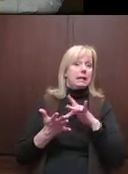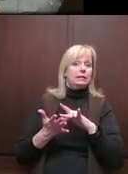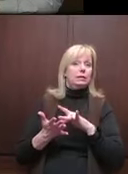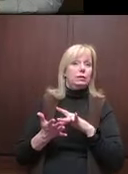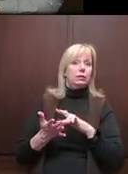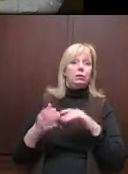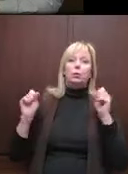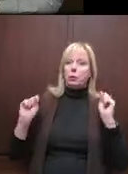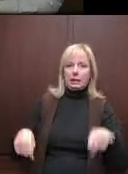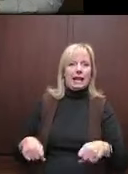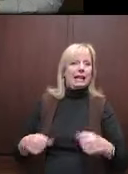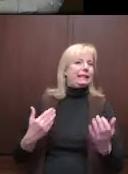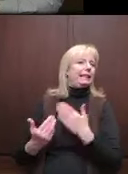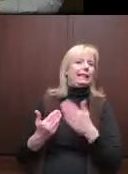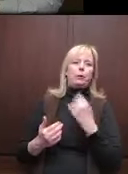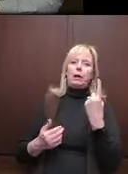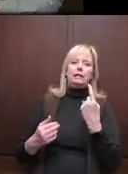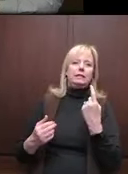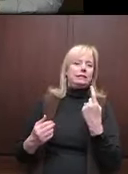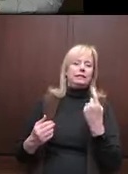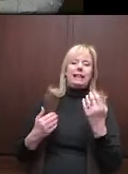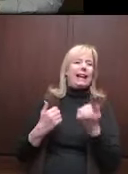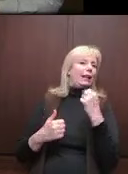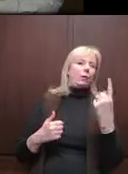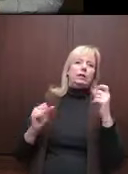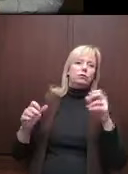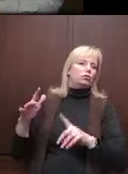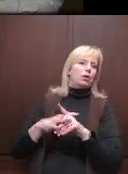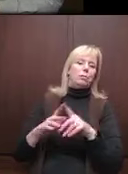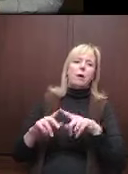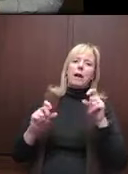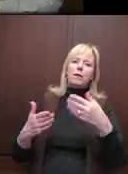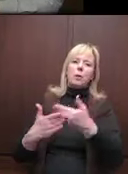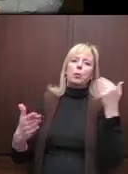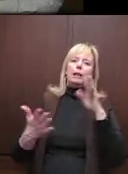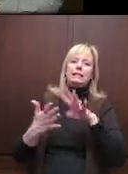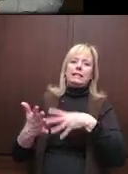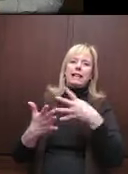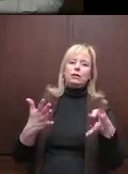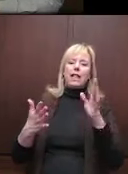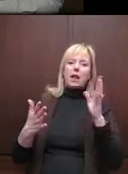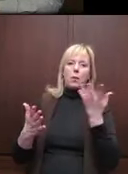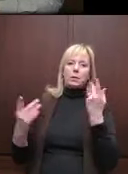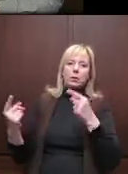Yes than anybody want show up, but we have to be able to preach schedule this and that's what's been going on today.